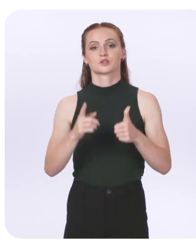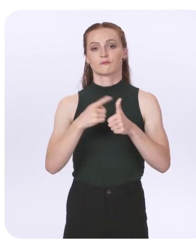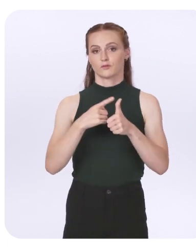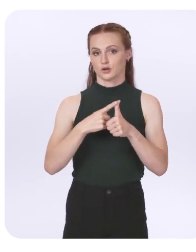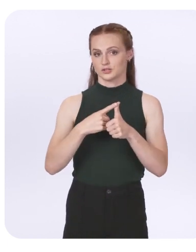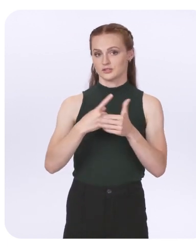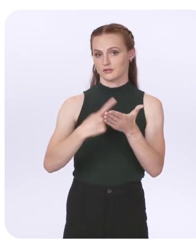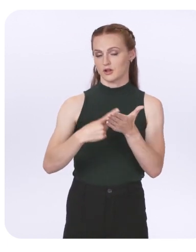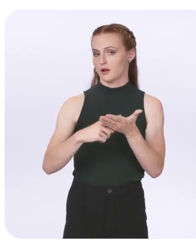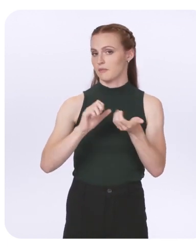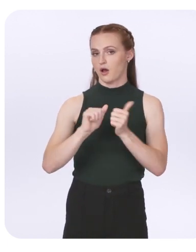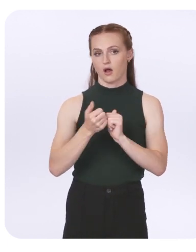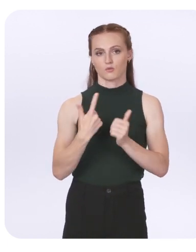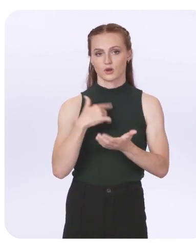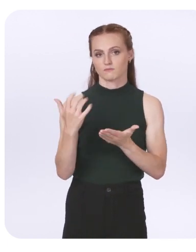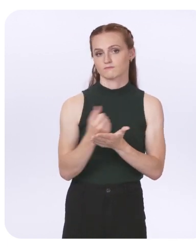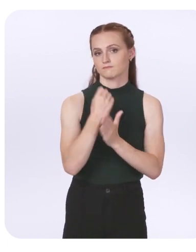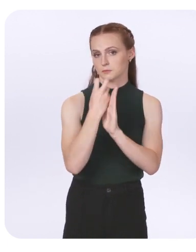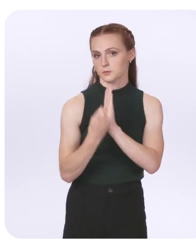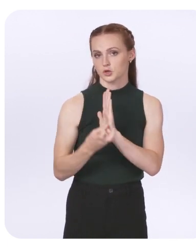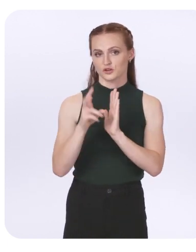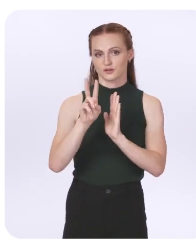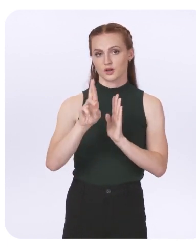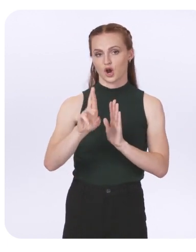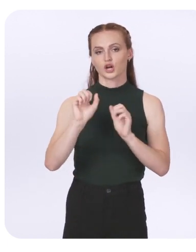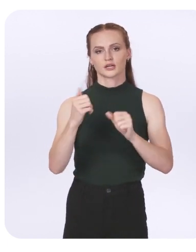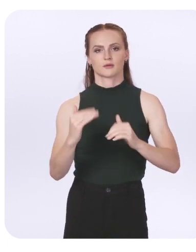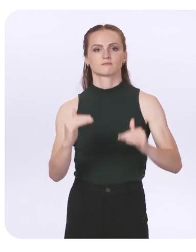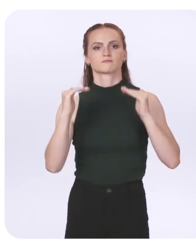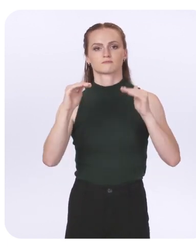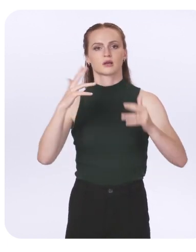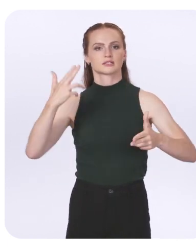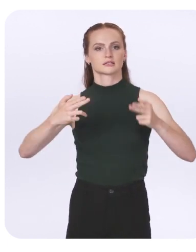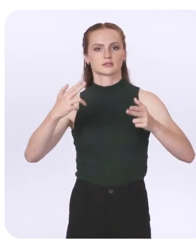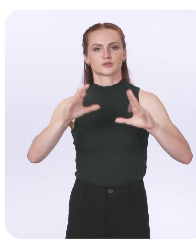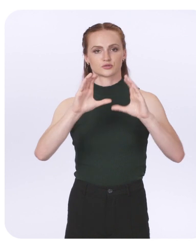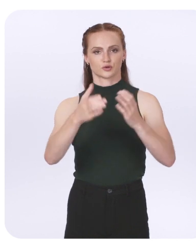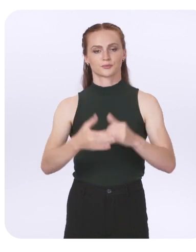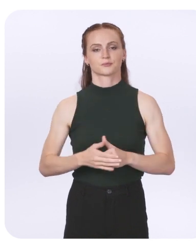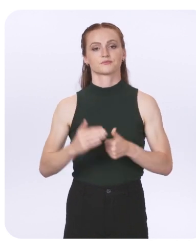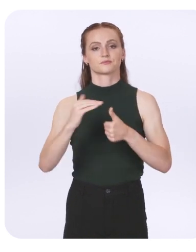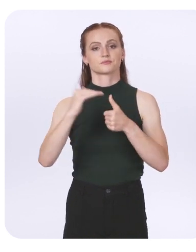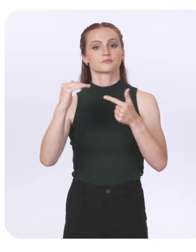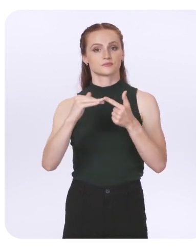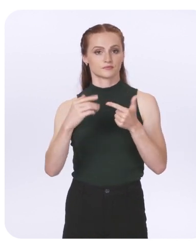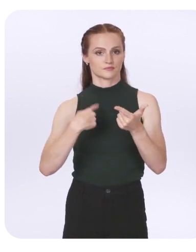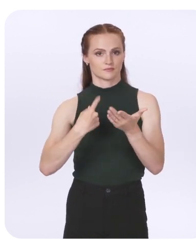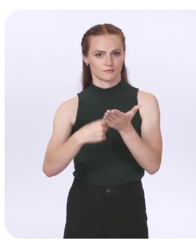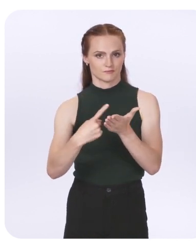the immersion of VR to enhance the tactical shooter genre. Then talk briefly about some of our best practices